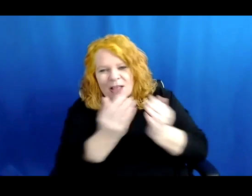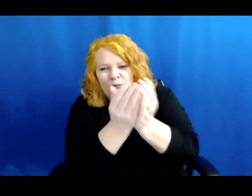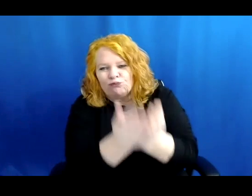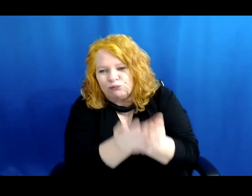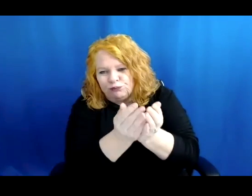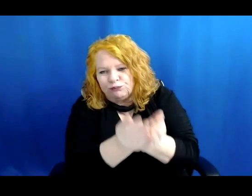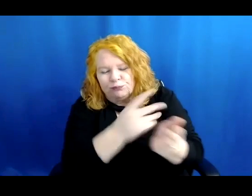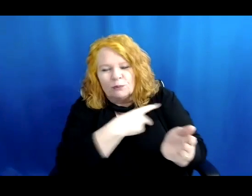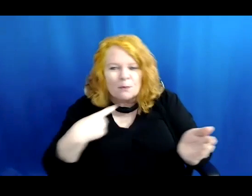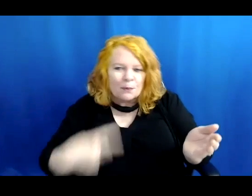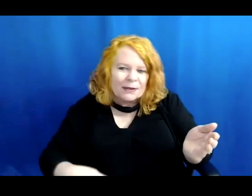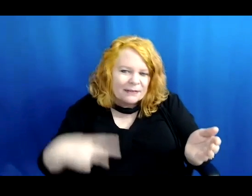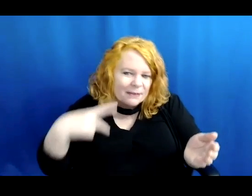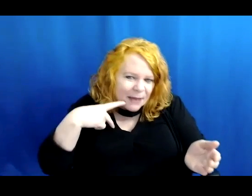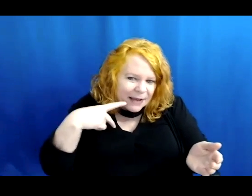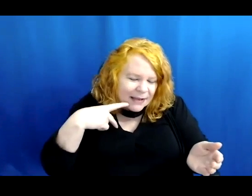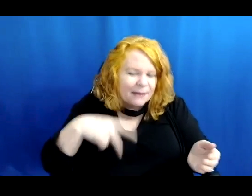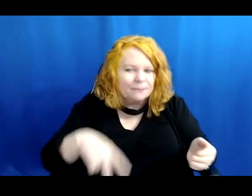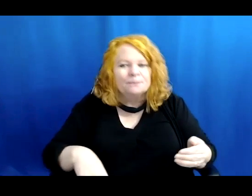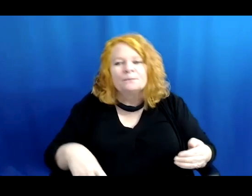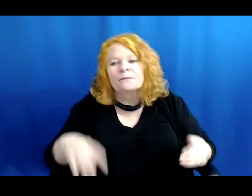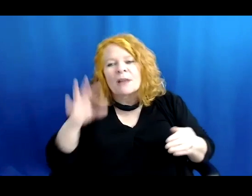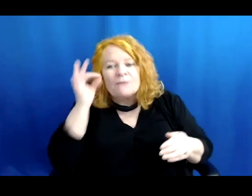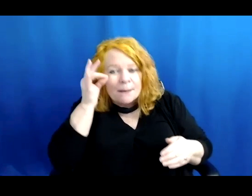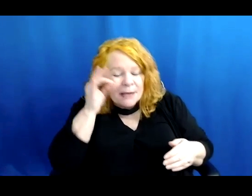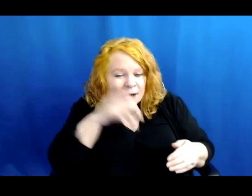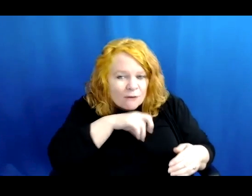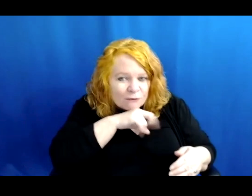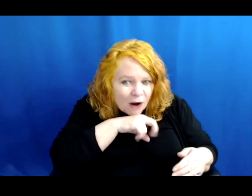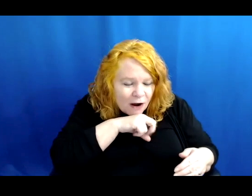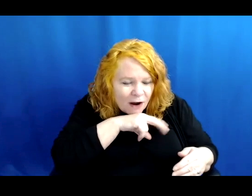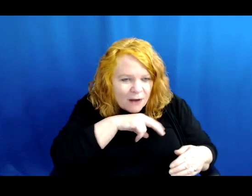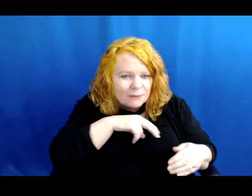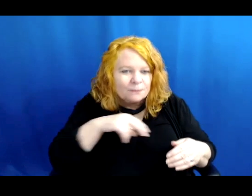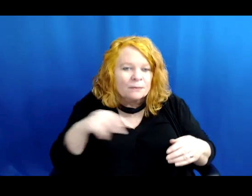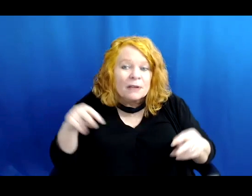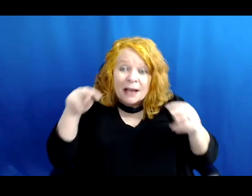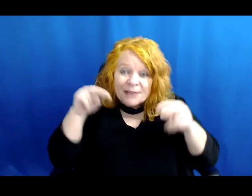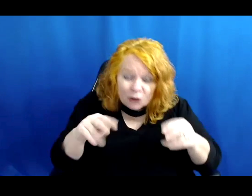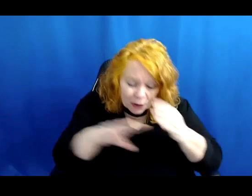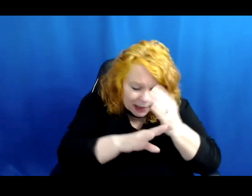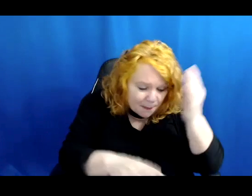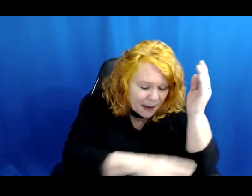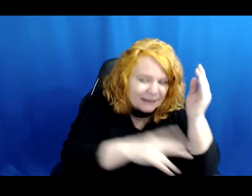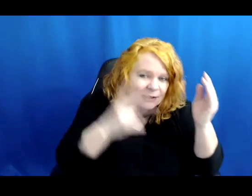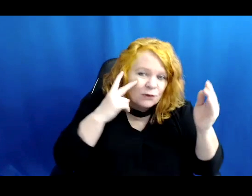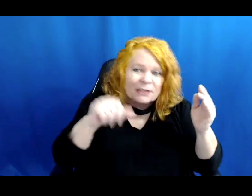frog and Silly Sailor Sid looked into the basket to see if there was any more food.